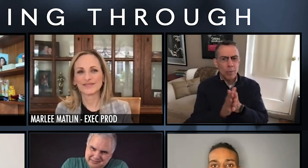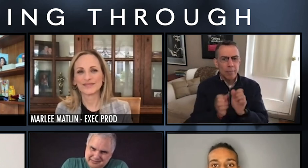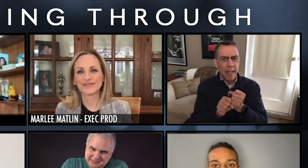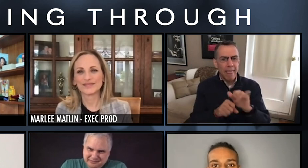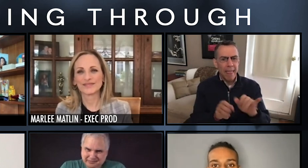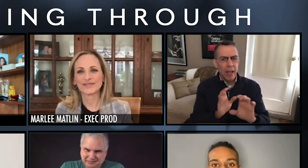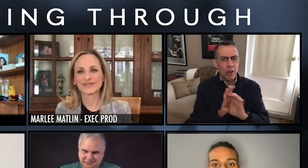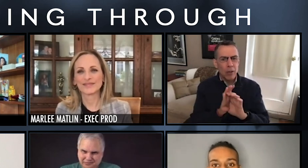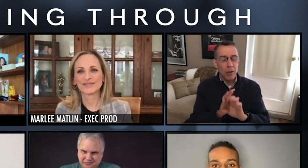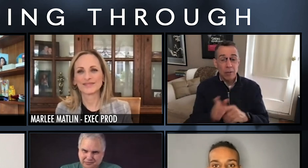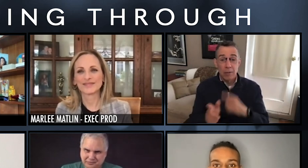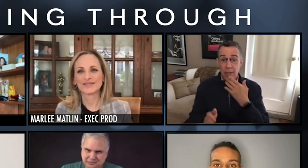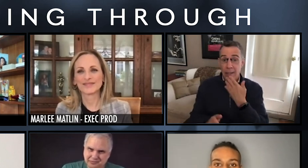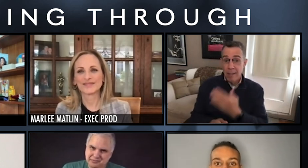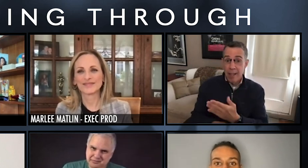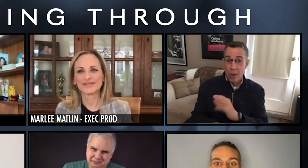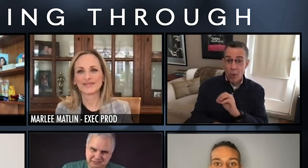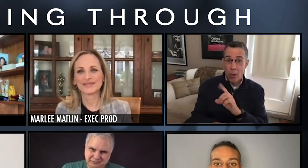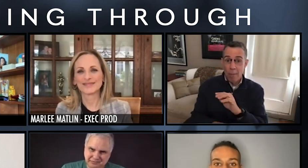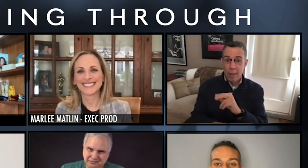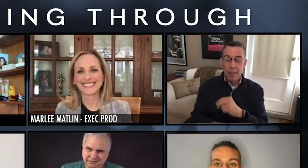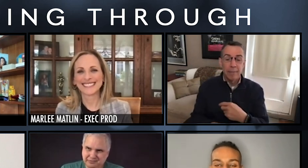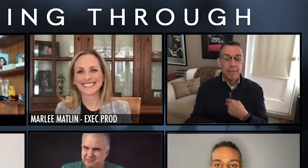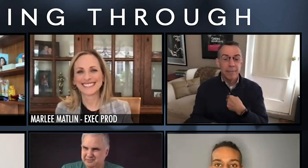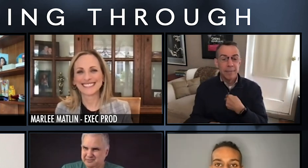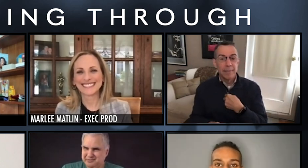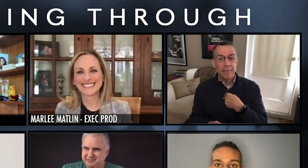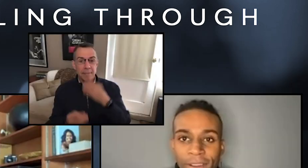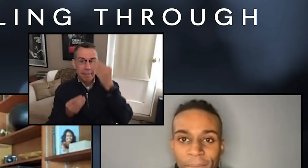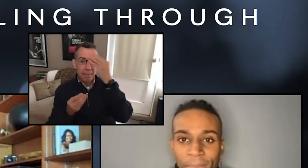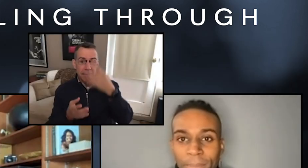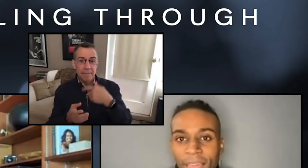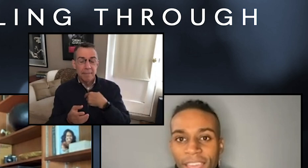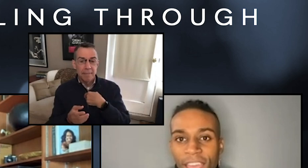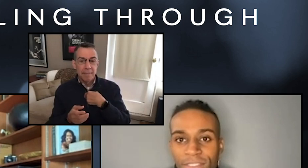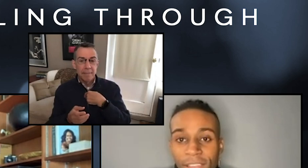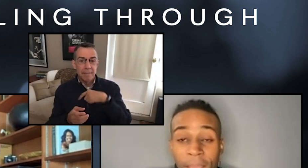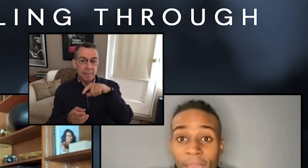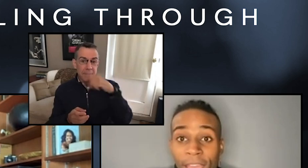Steven: A great question Coleman, thank you. And I am a black, I'm an